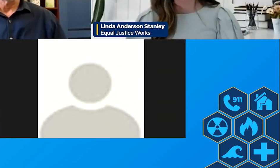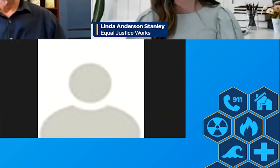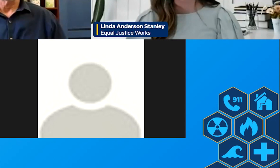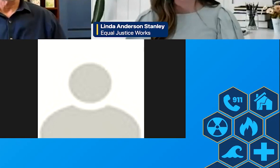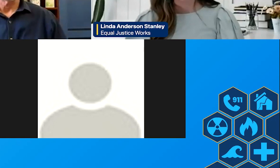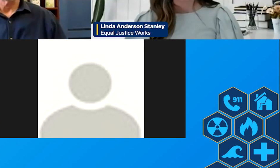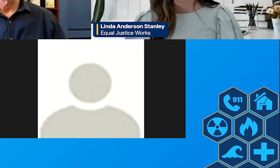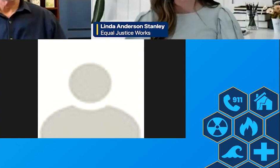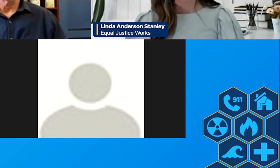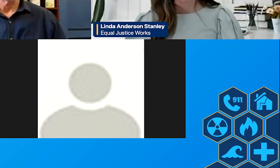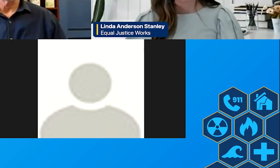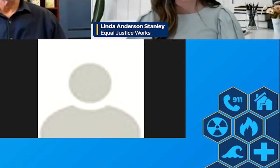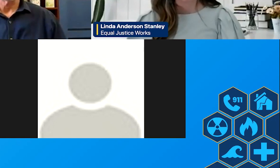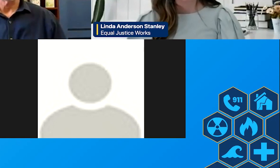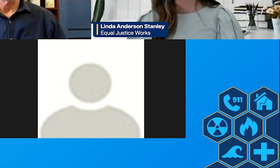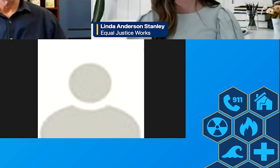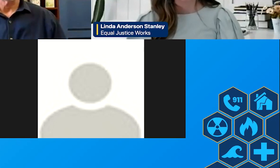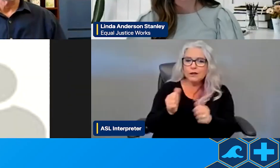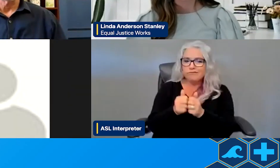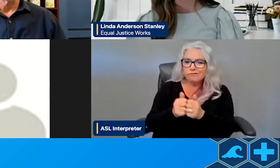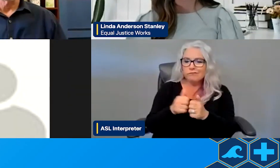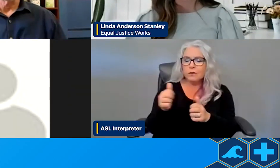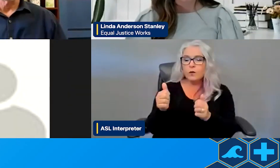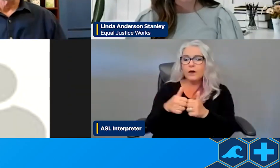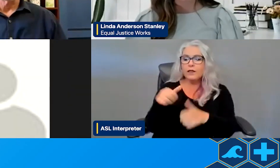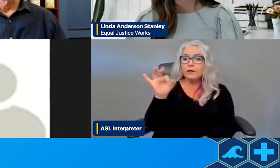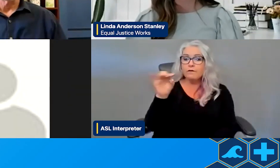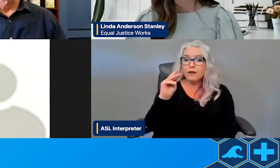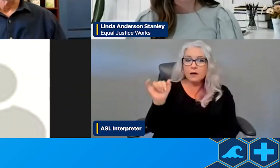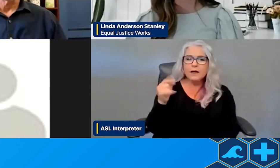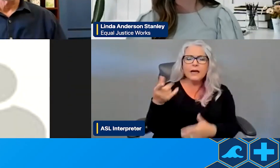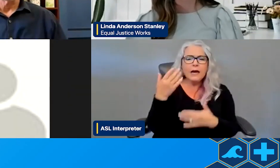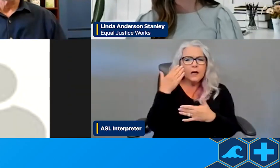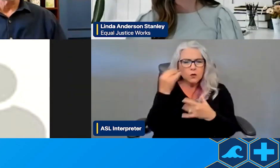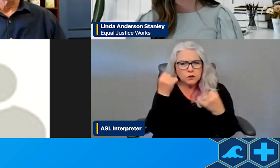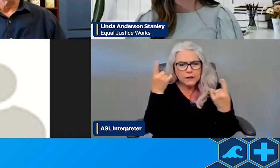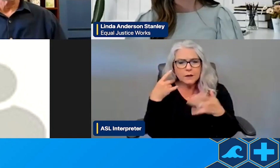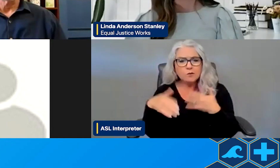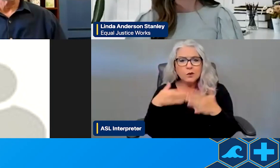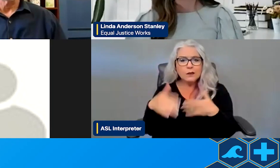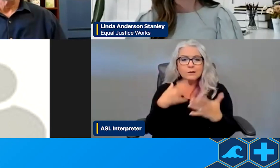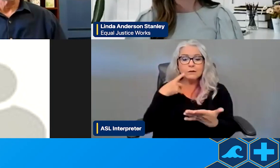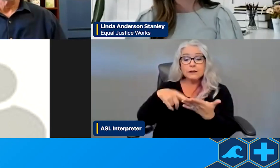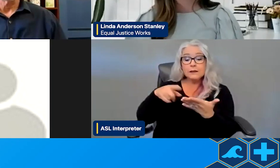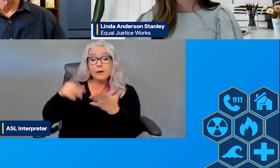change some of this process of that the inspectors use, have you considered or did you